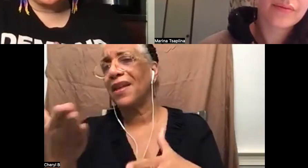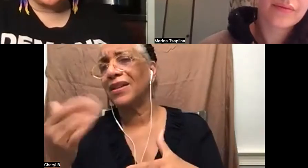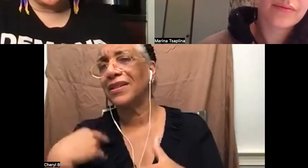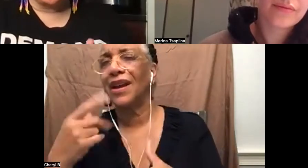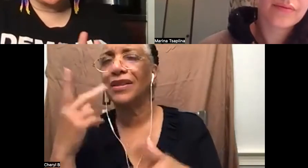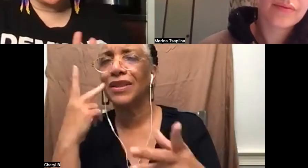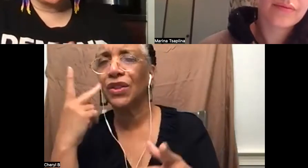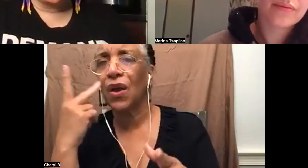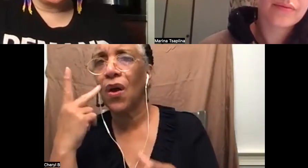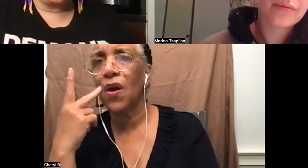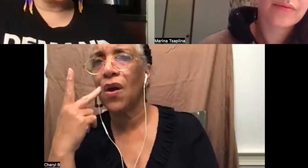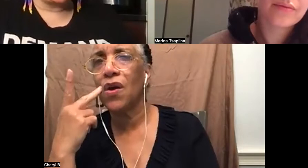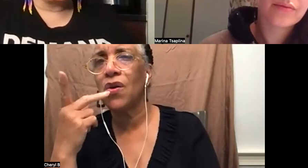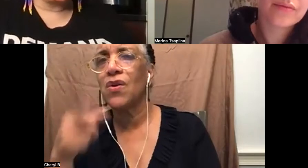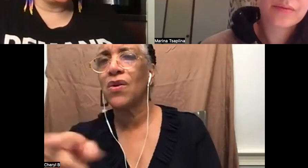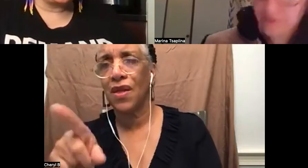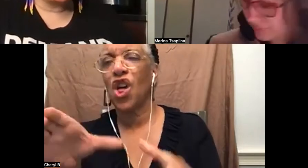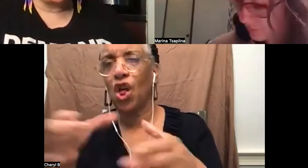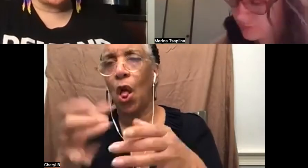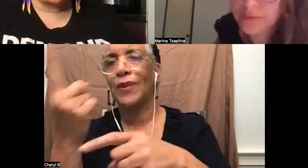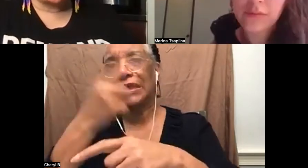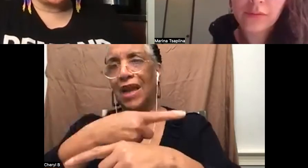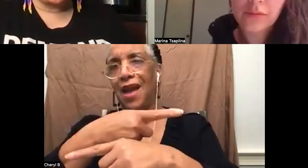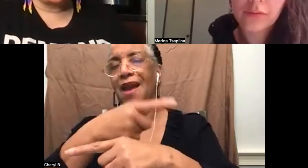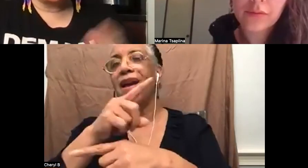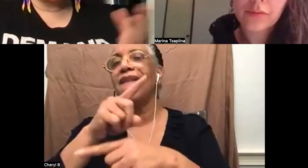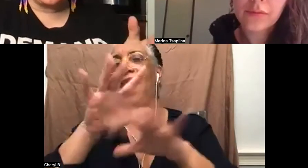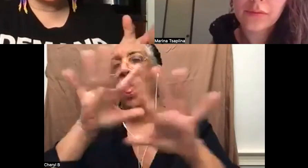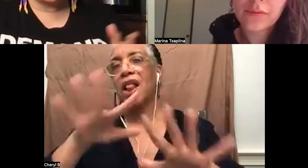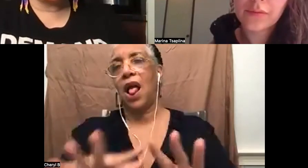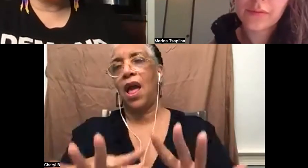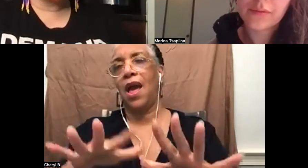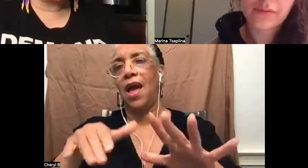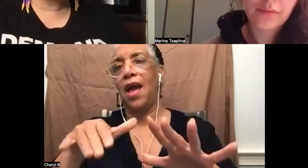at the global data climate action that was in Glascow for COP26 that I really liked